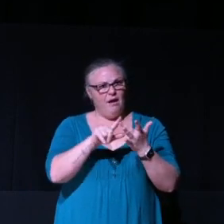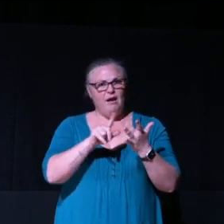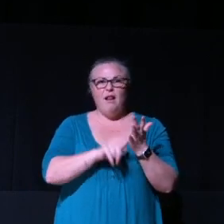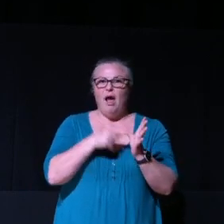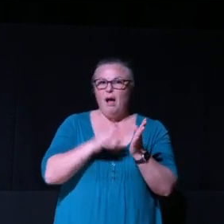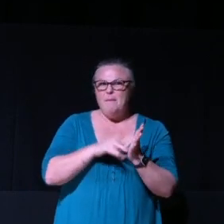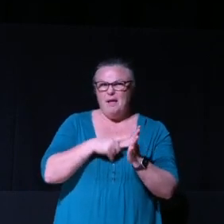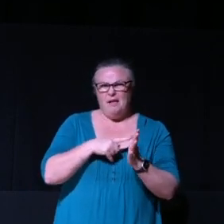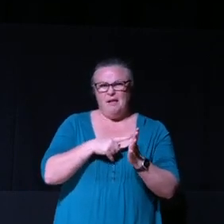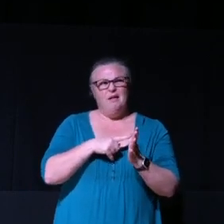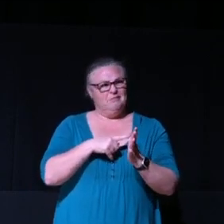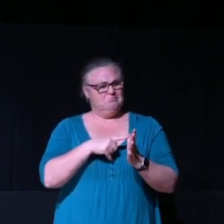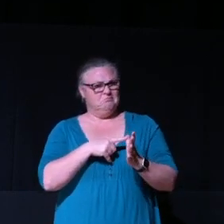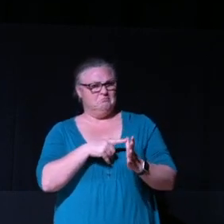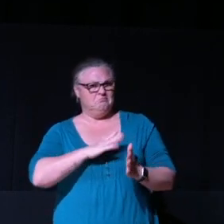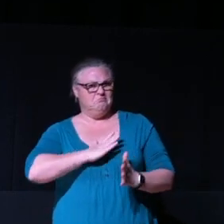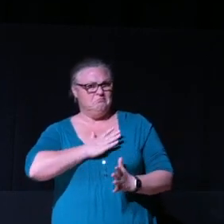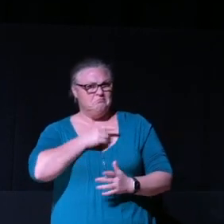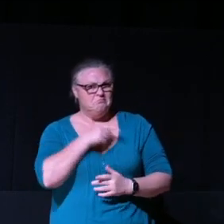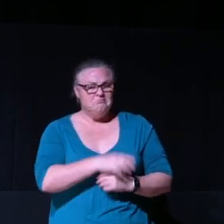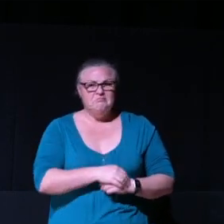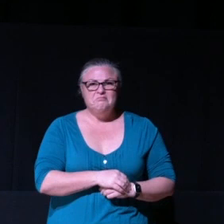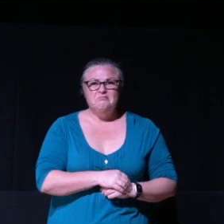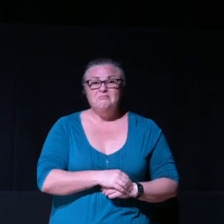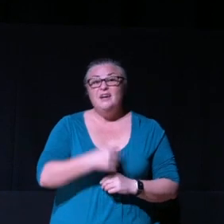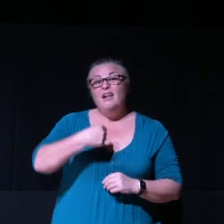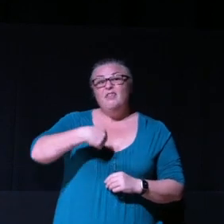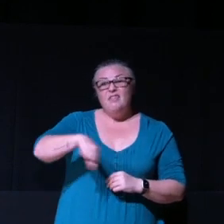to know that the head of the Cannes Film Festival was this week forced to defend a decision